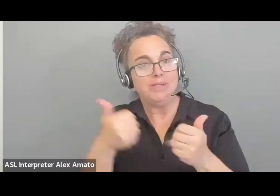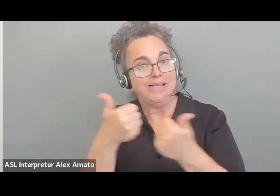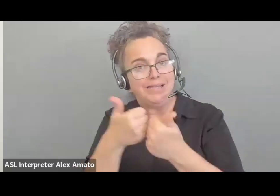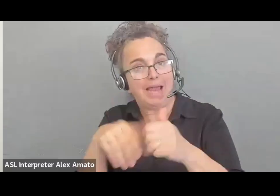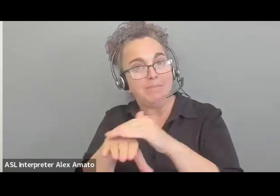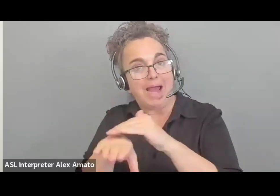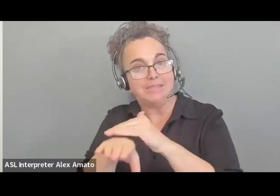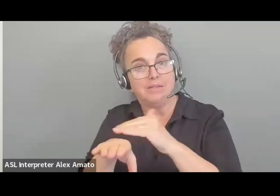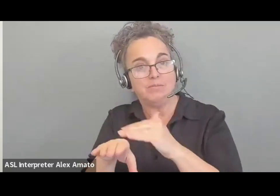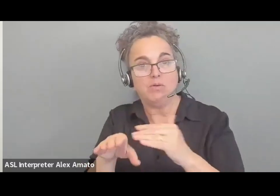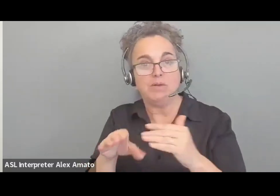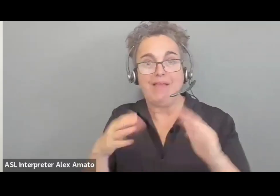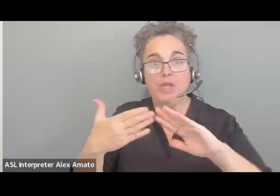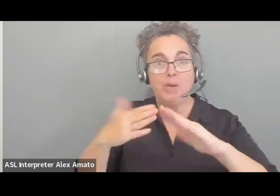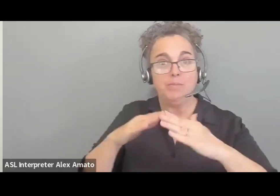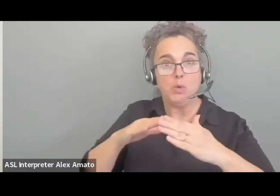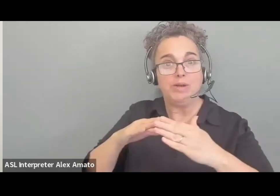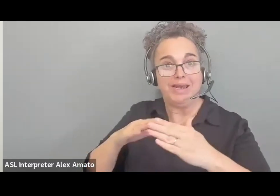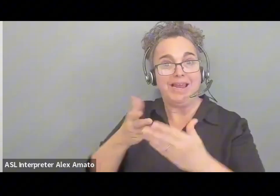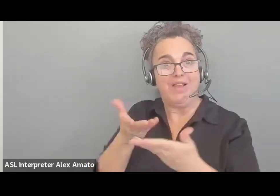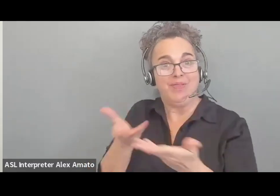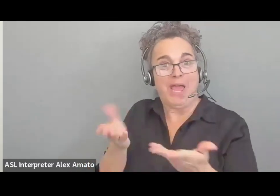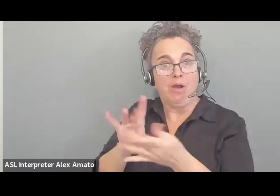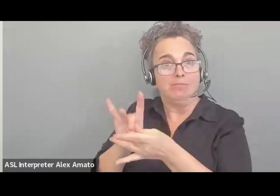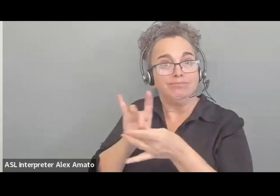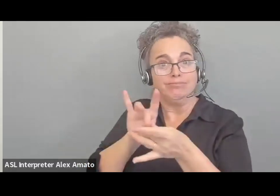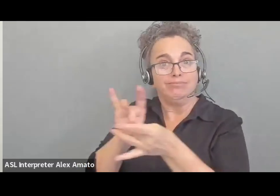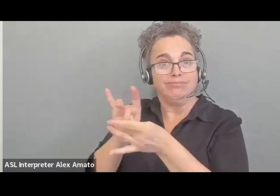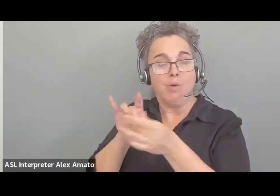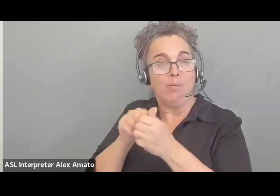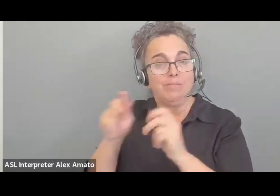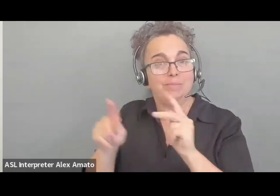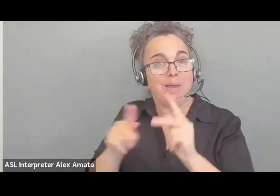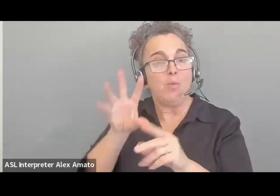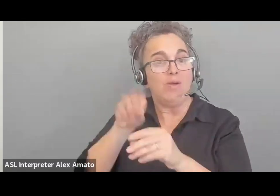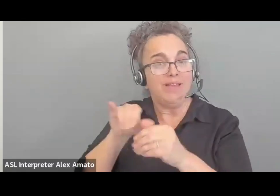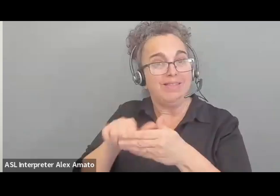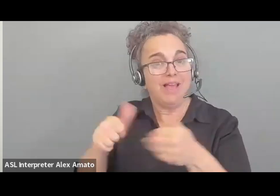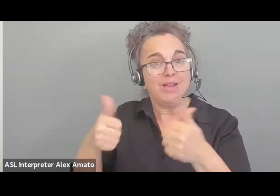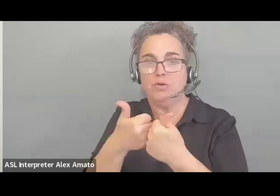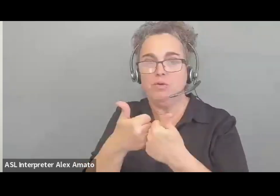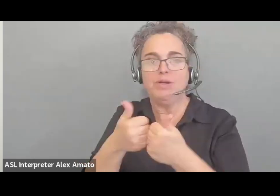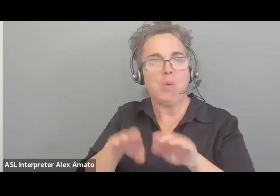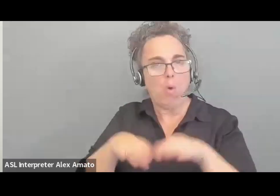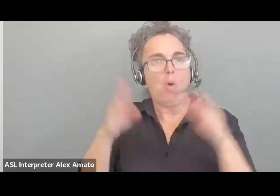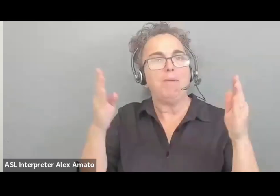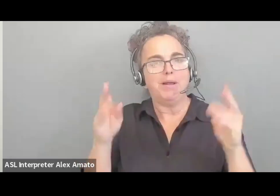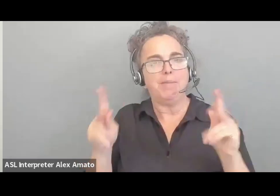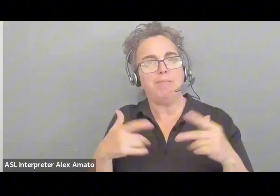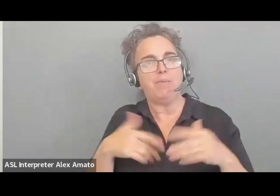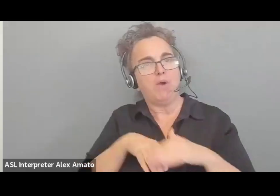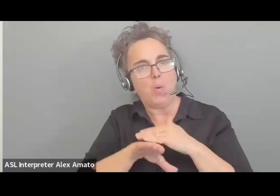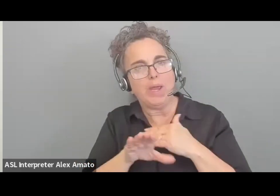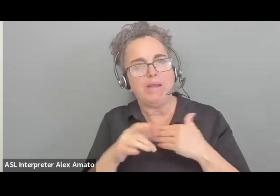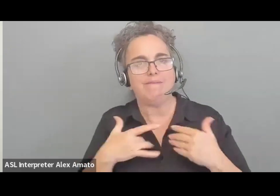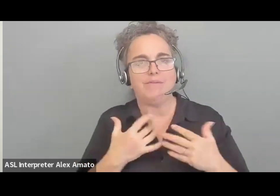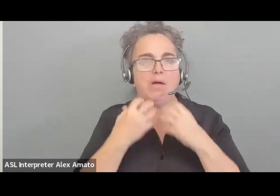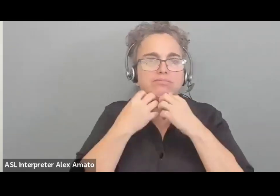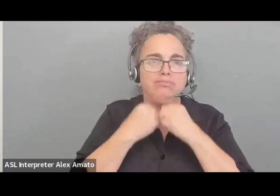and community around that can open this door into a place and a space where people feel valued. They feel part of that community,